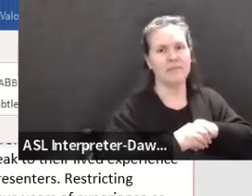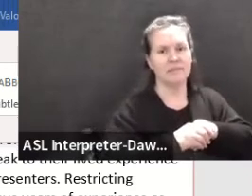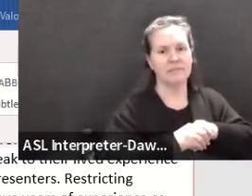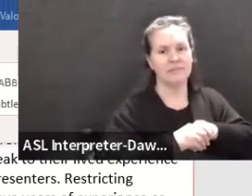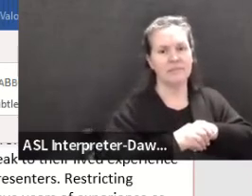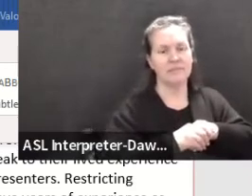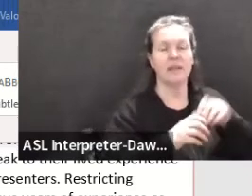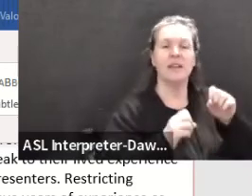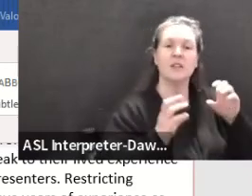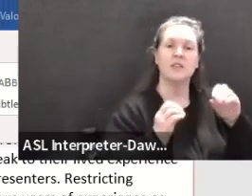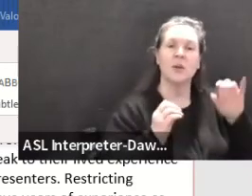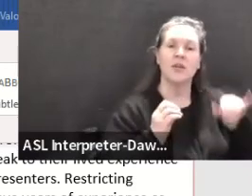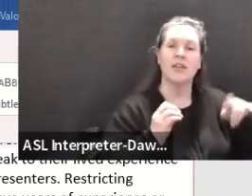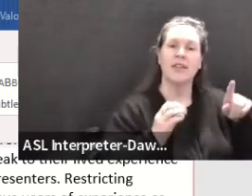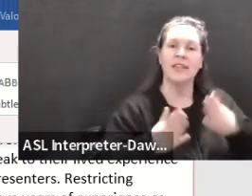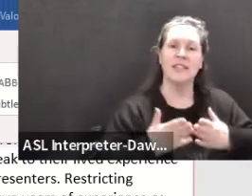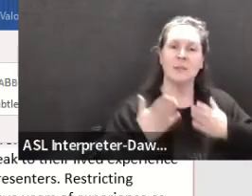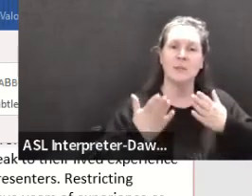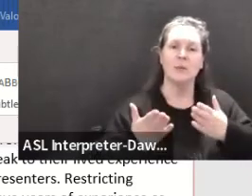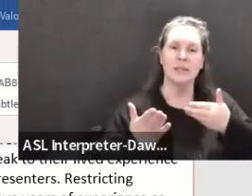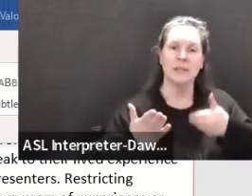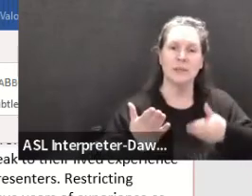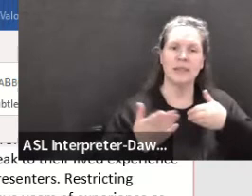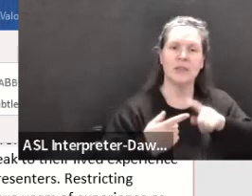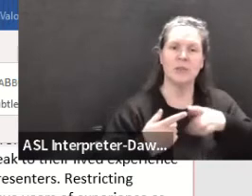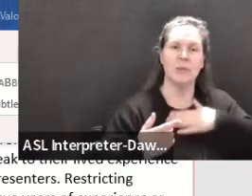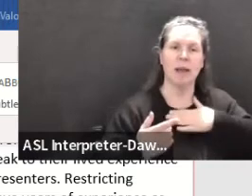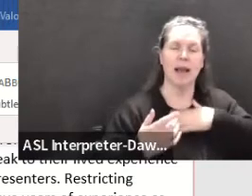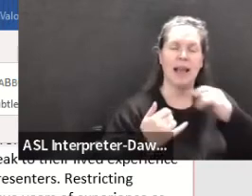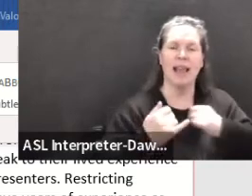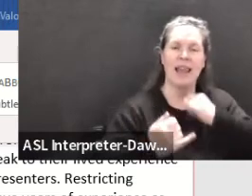And so this brings me to my last question of the night,